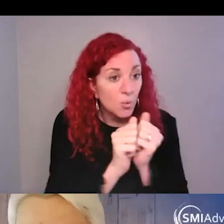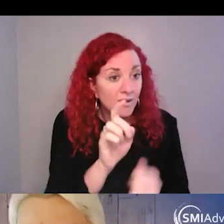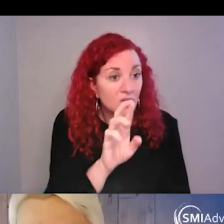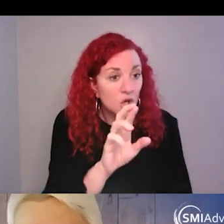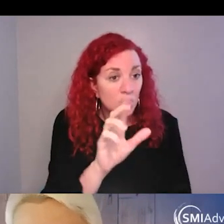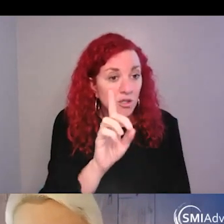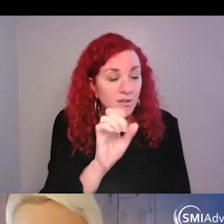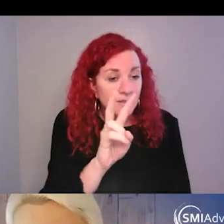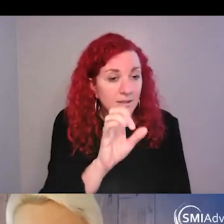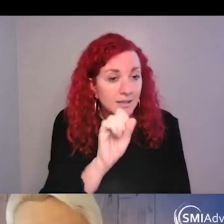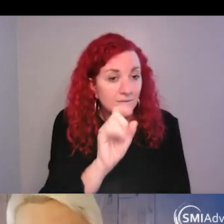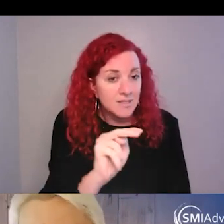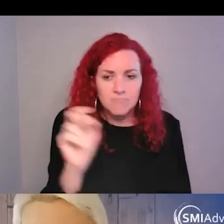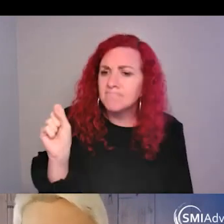: SO I TALKED TO LARY DAVIDSON.